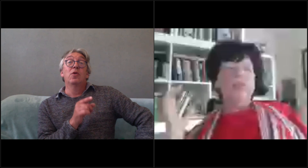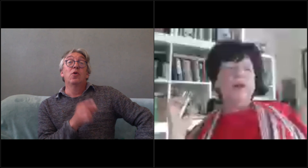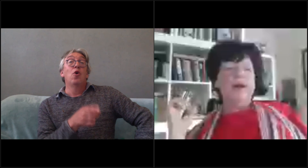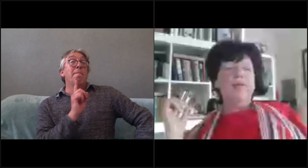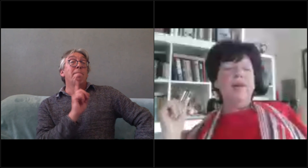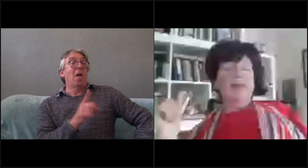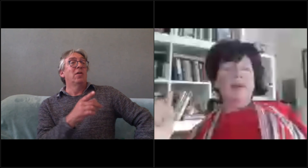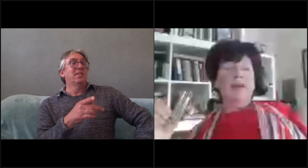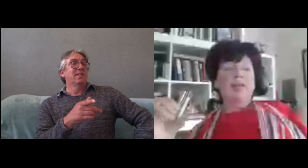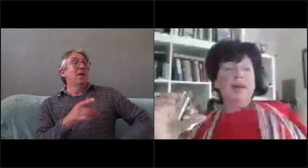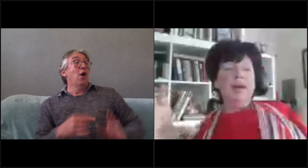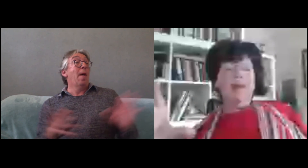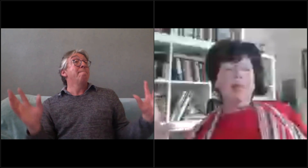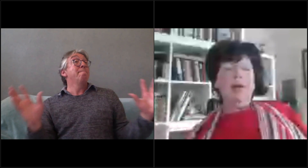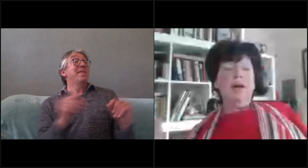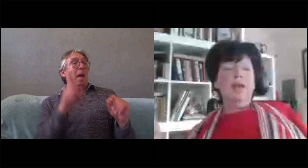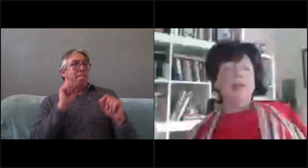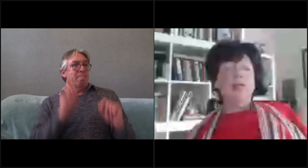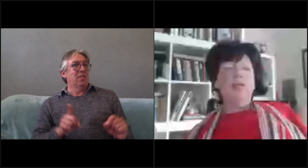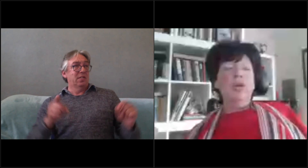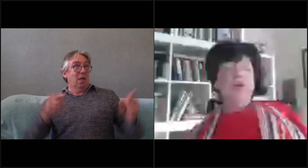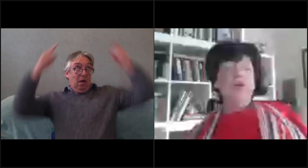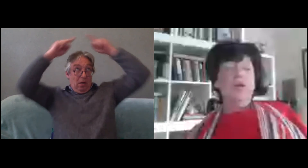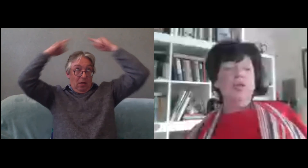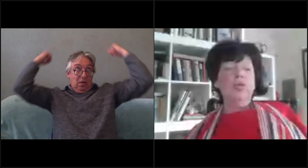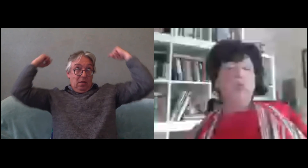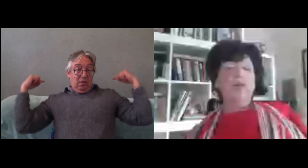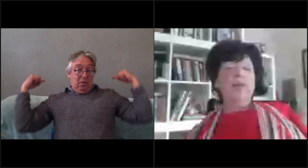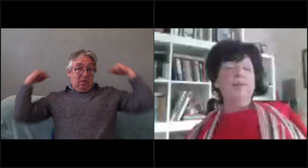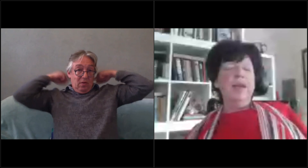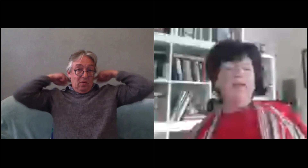If you don't have a sign it behind you, you cannot do it.